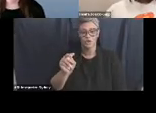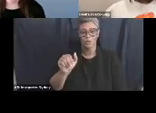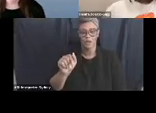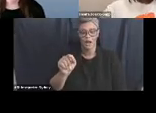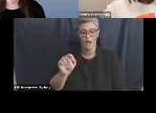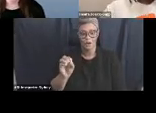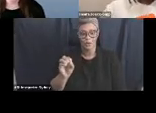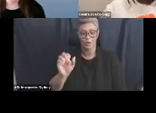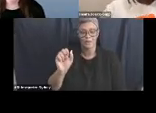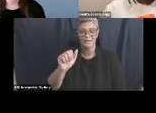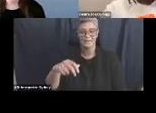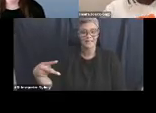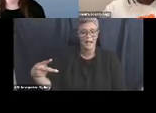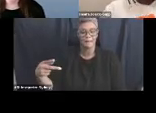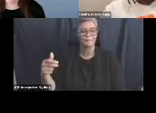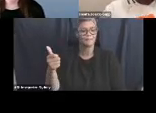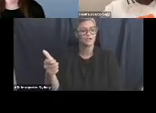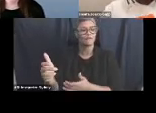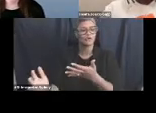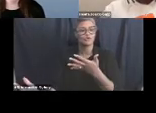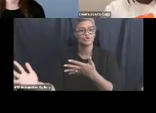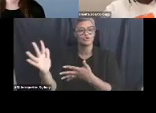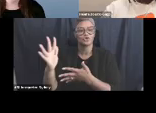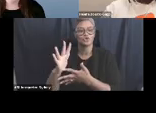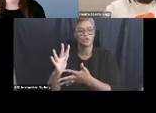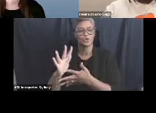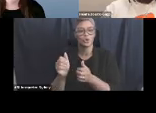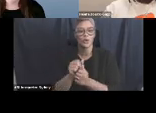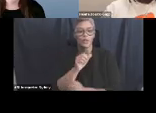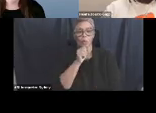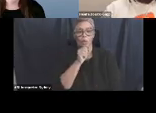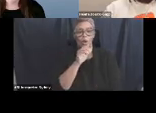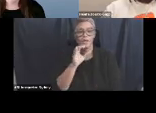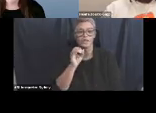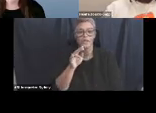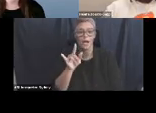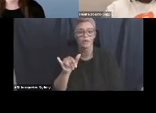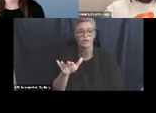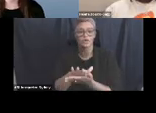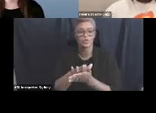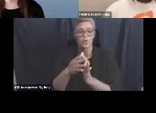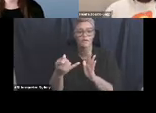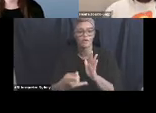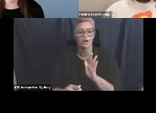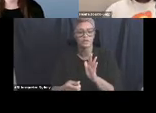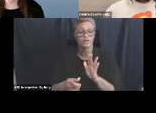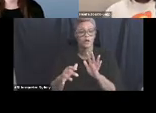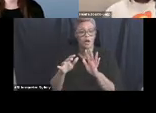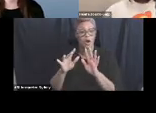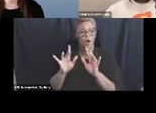Arts. She is a globally award-winning disability justice activist. She's also an accomplished youth